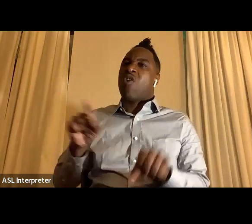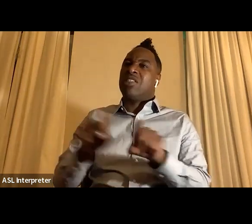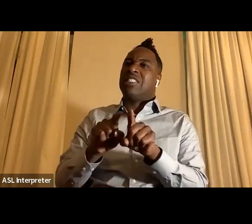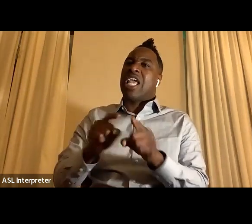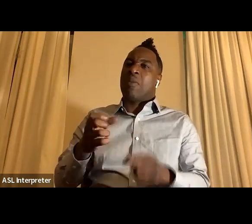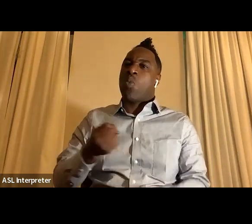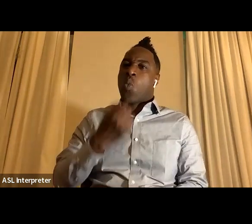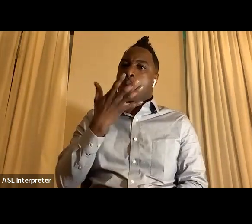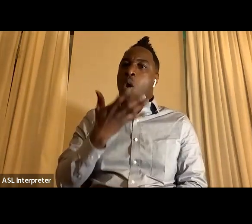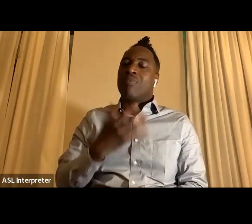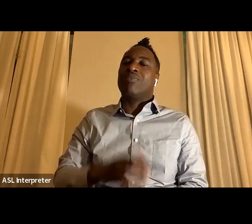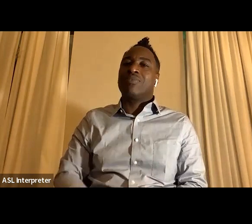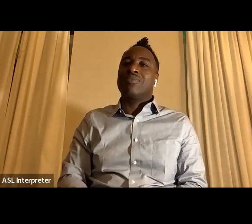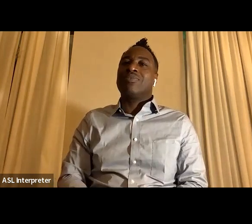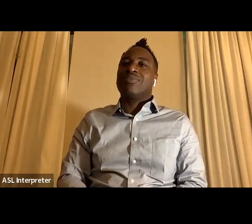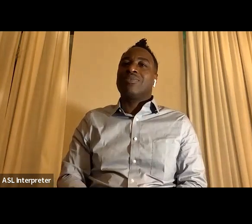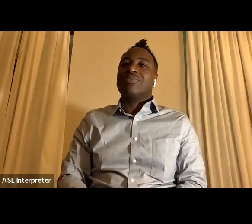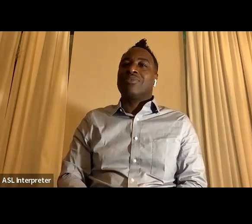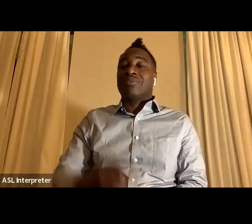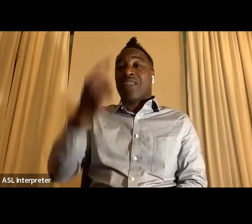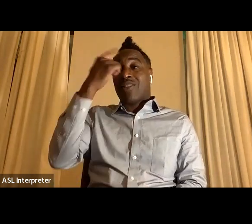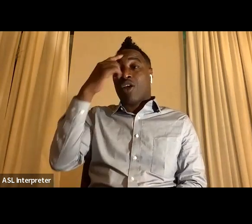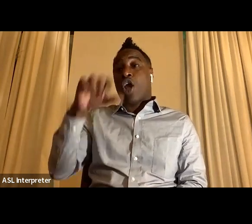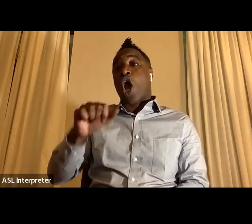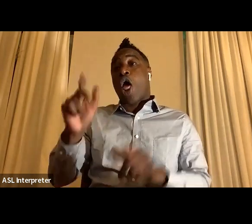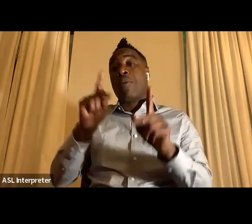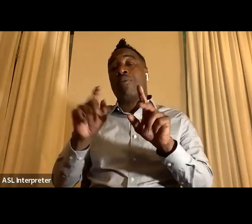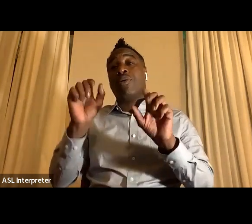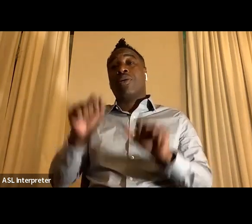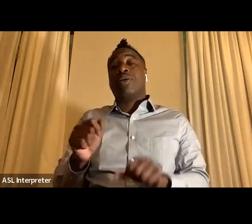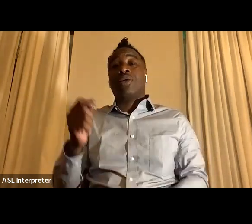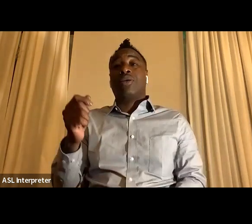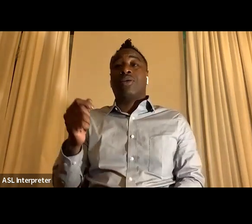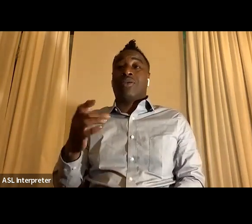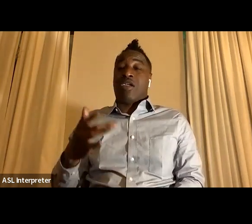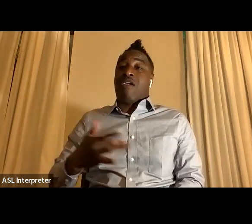and I thought that others could also see that and align themselves with that feeling.